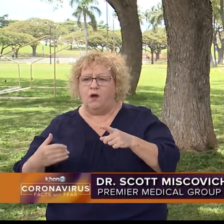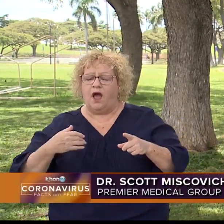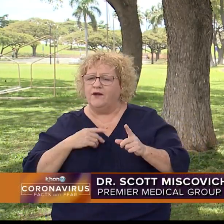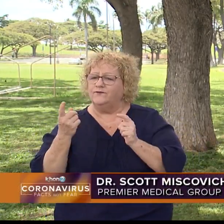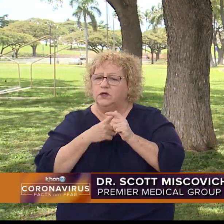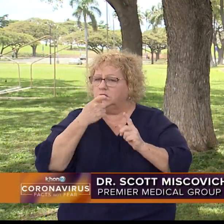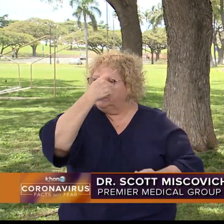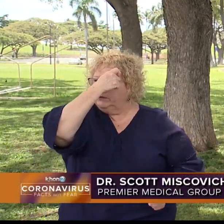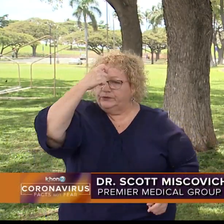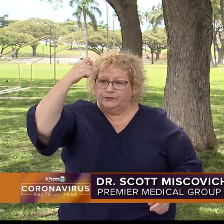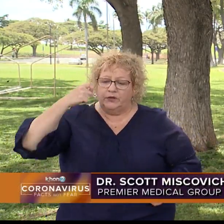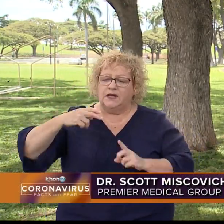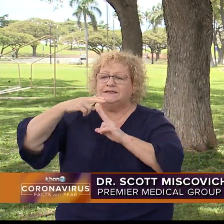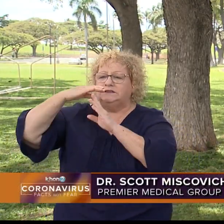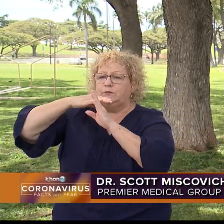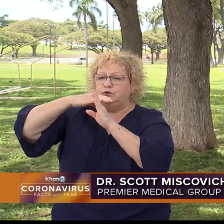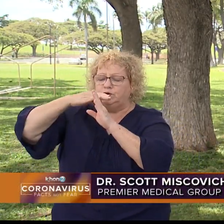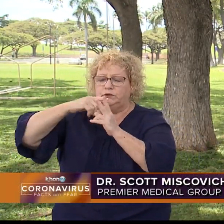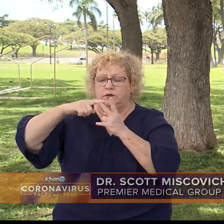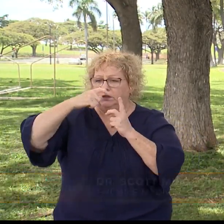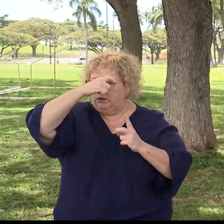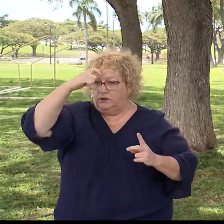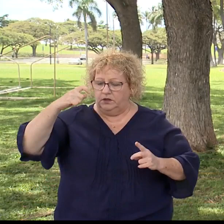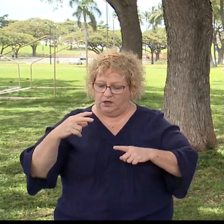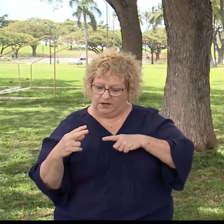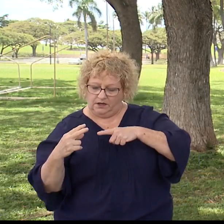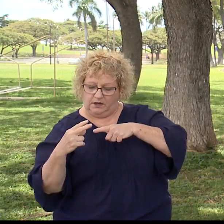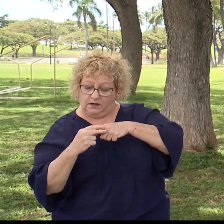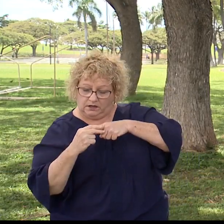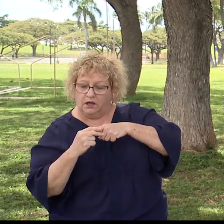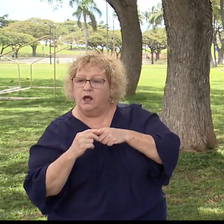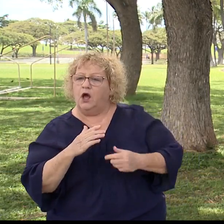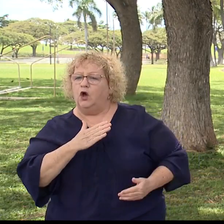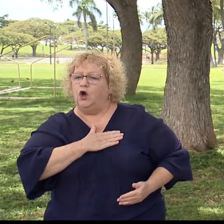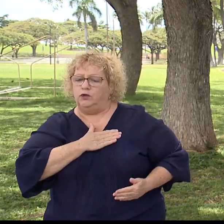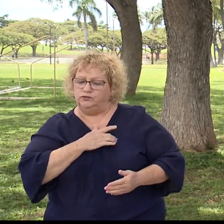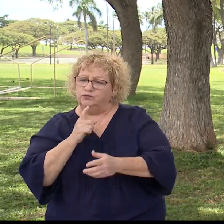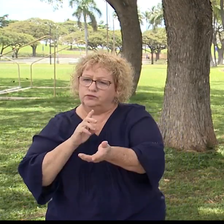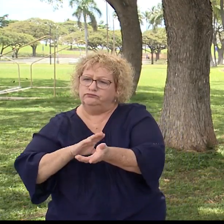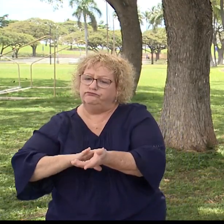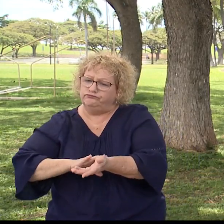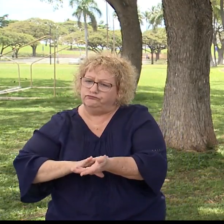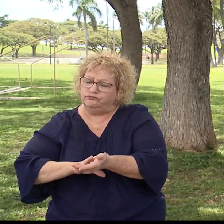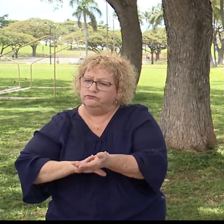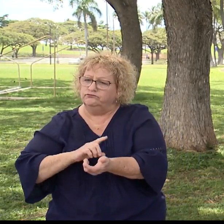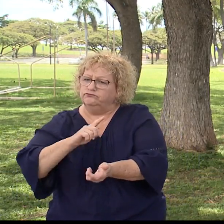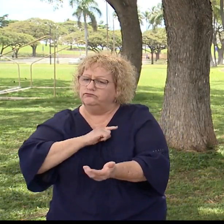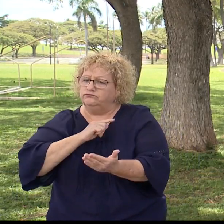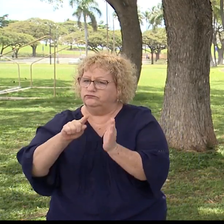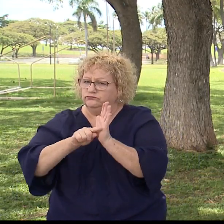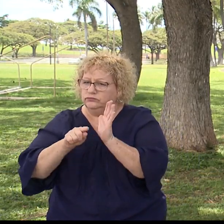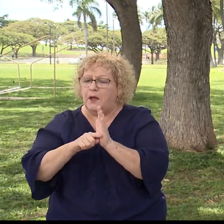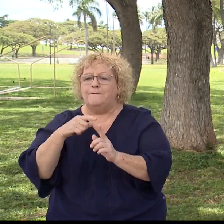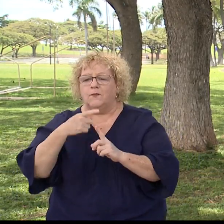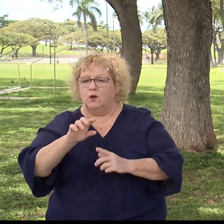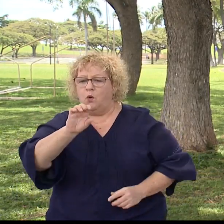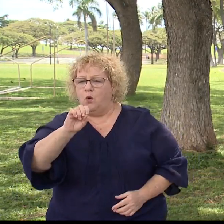MISCOVICH SAYS THEY WILL TAKE HE SAYS IT SHOULDN'T HURT BUT IT CAN BE UNCOMFORTABLE.